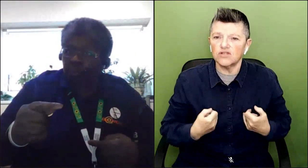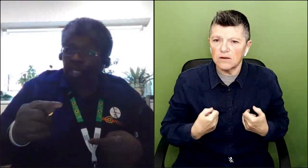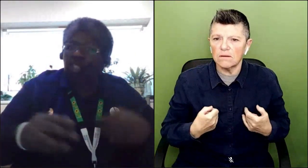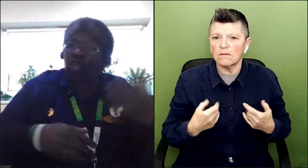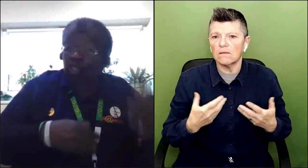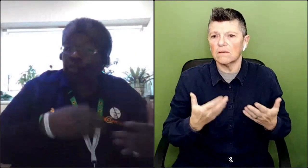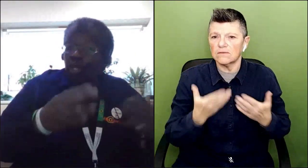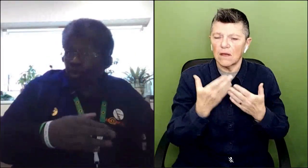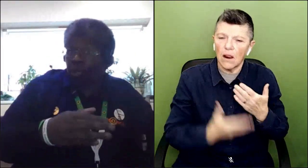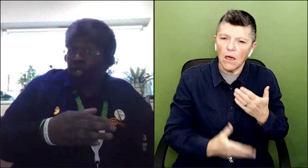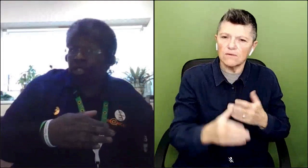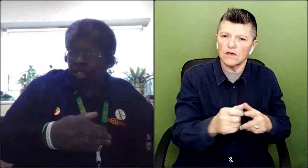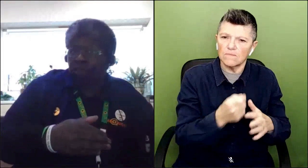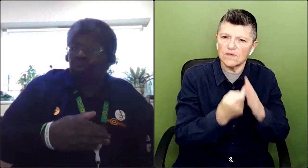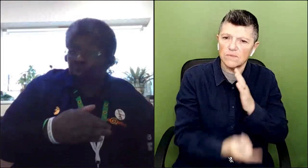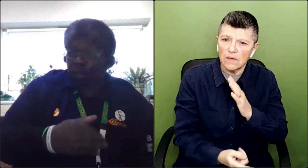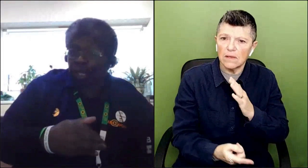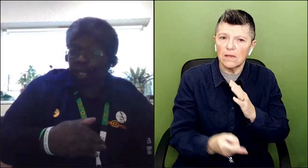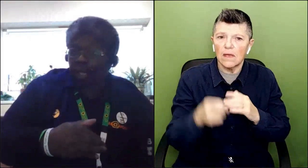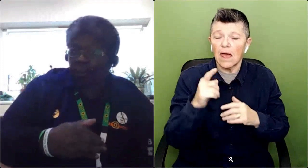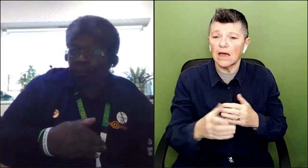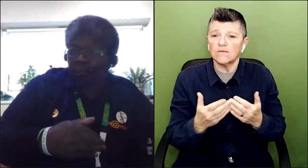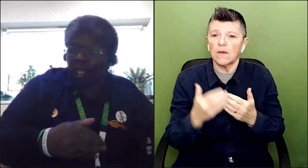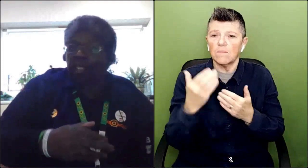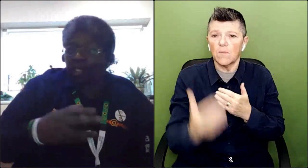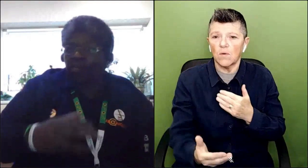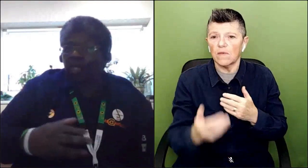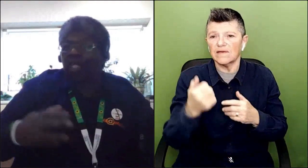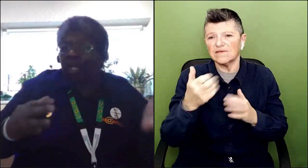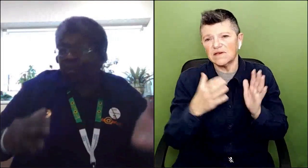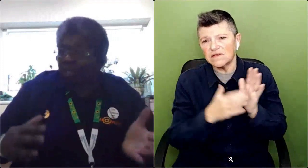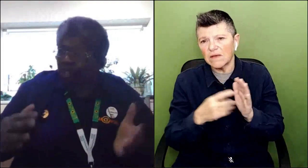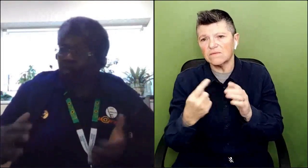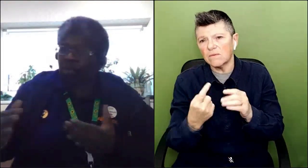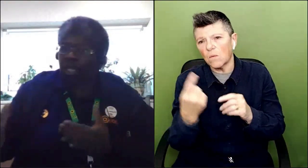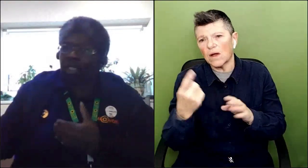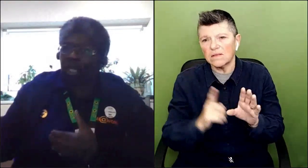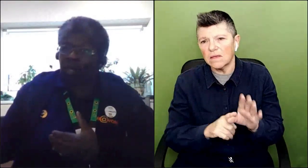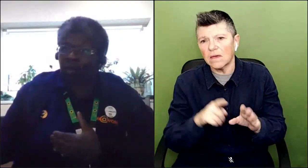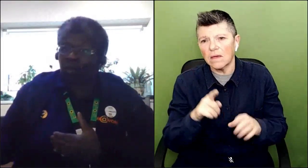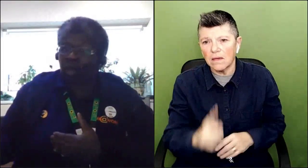it's got to be [indiscernible] within six months to a year and it's something that limits you from day-to-day.